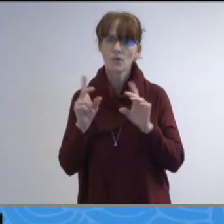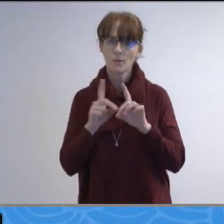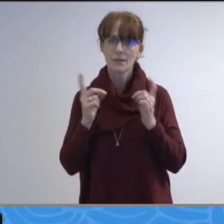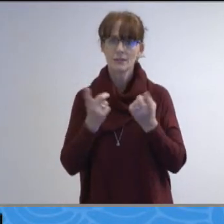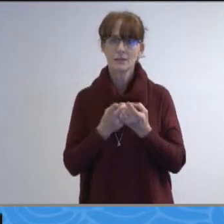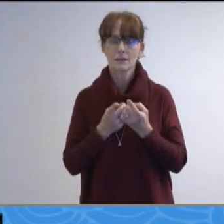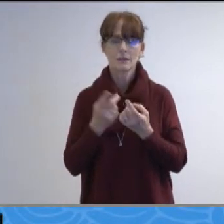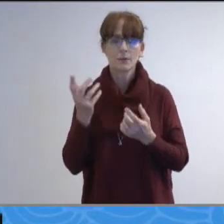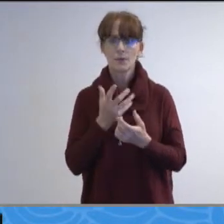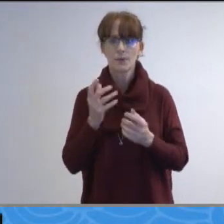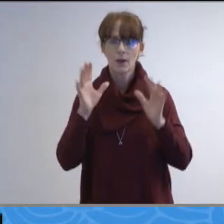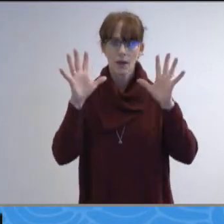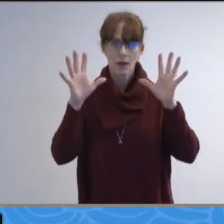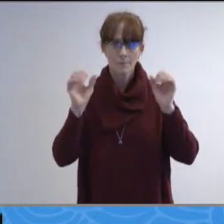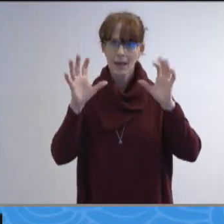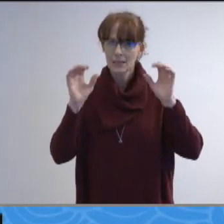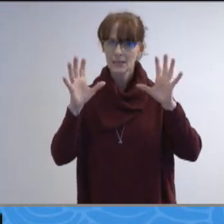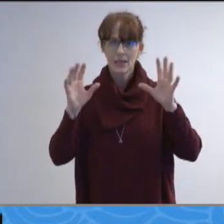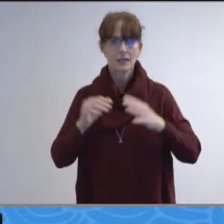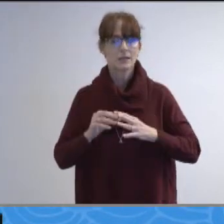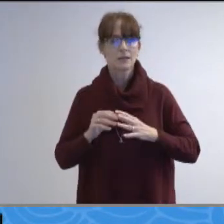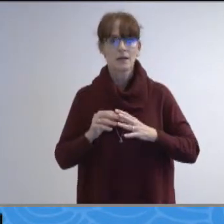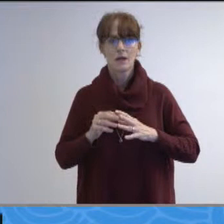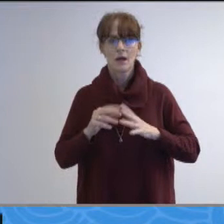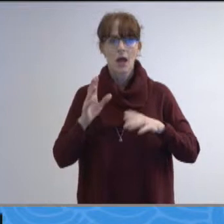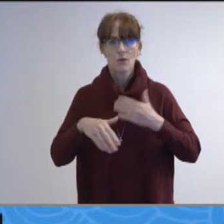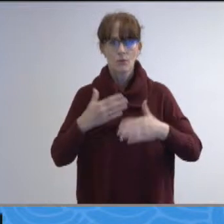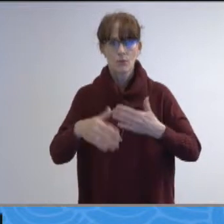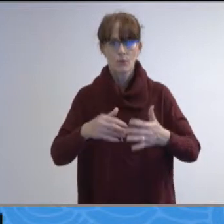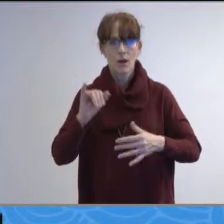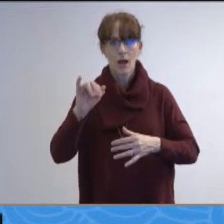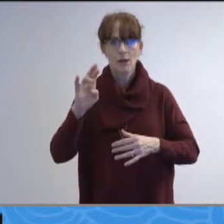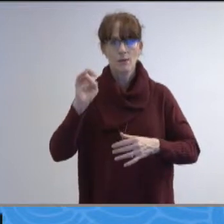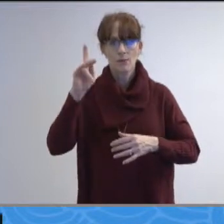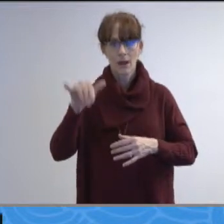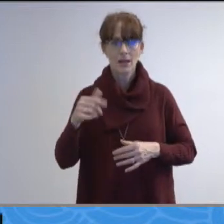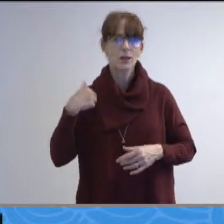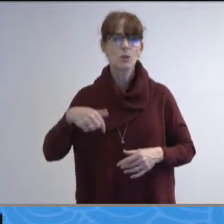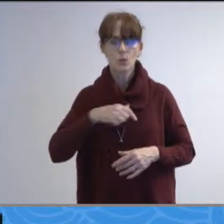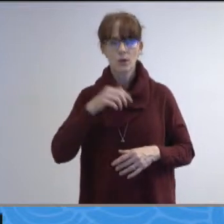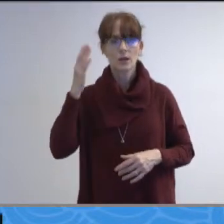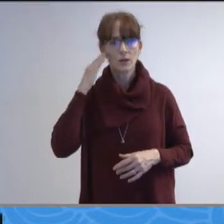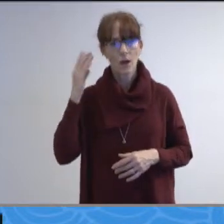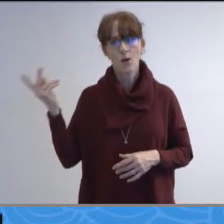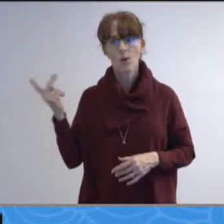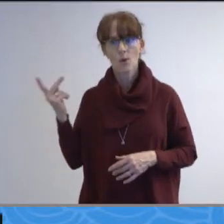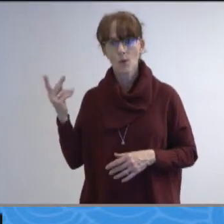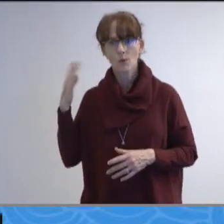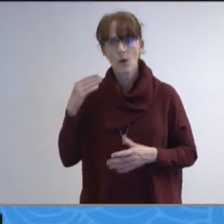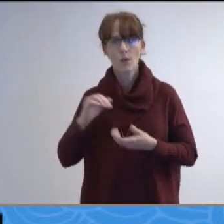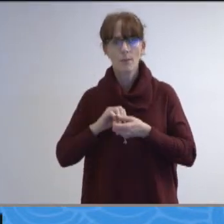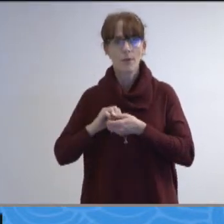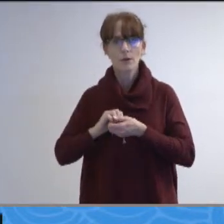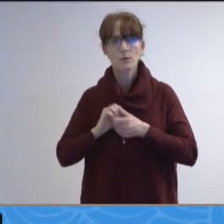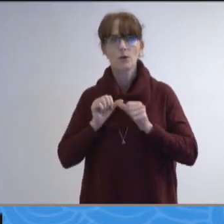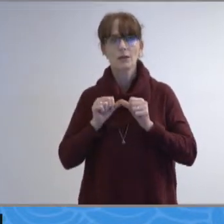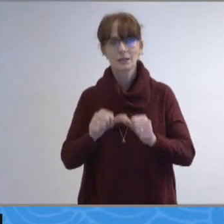it's absolutely amazing as we have rolled out i-Ready, and we know Sue, and I know that the partnership will continue to grow.